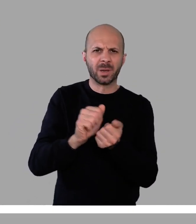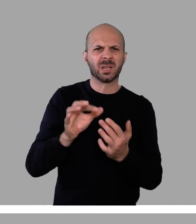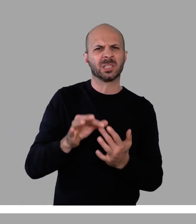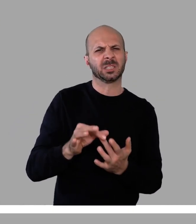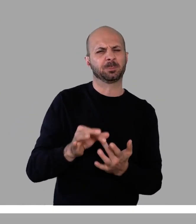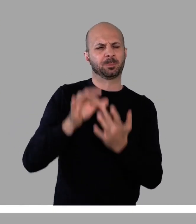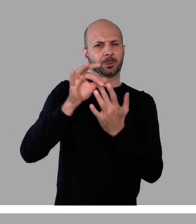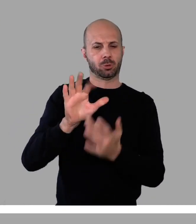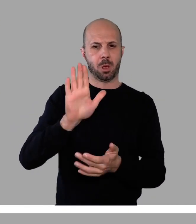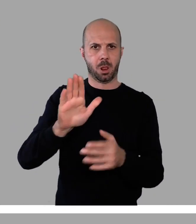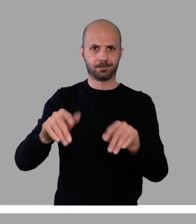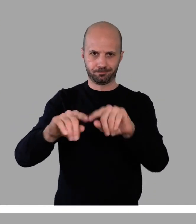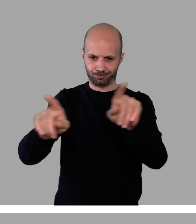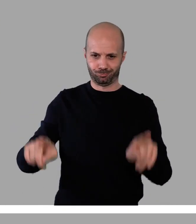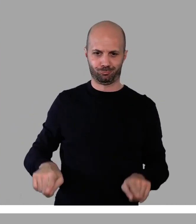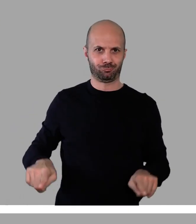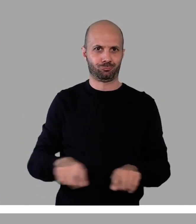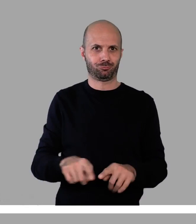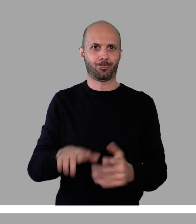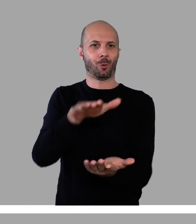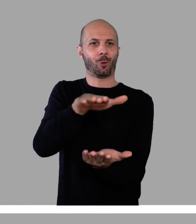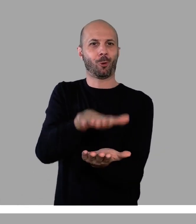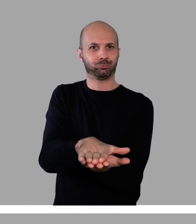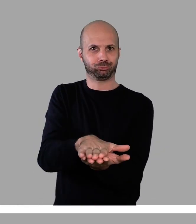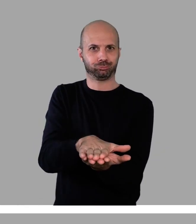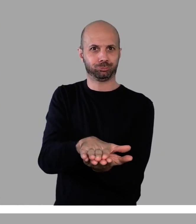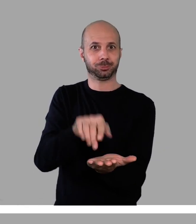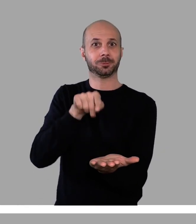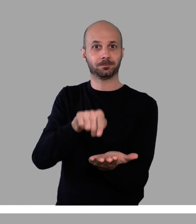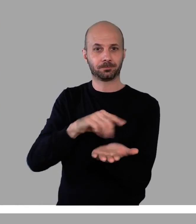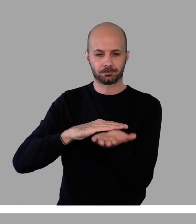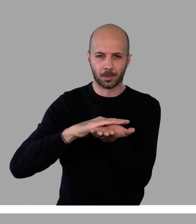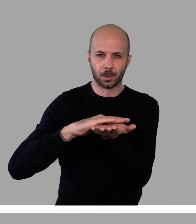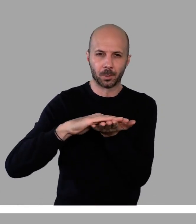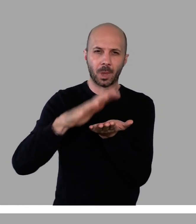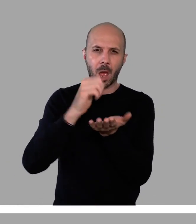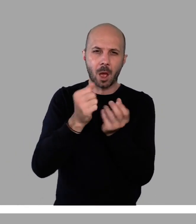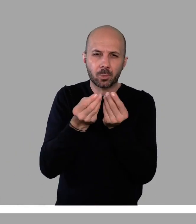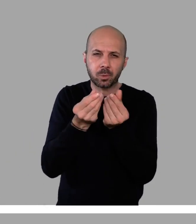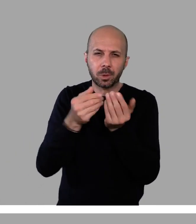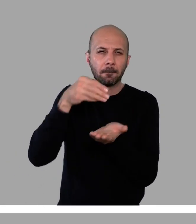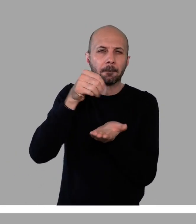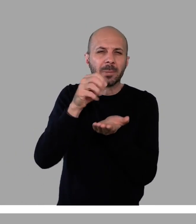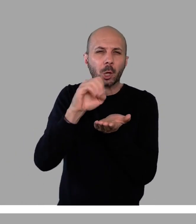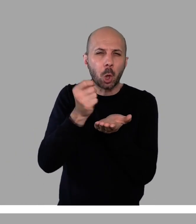which has microcapsules on the surface.